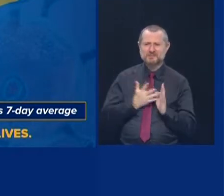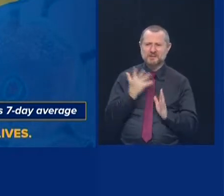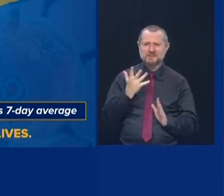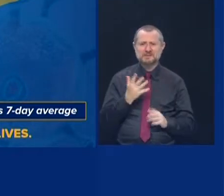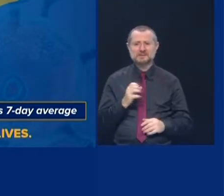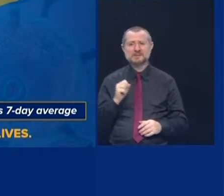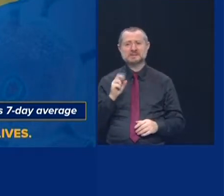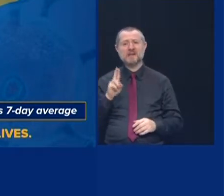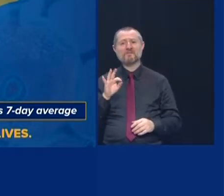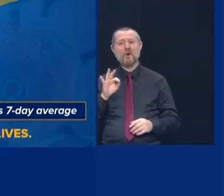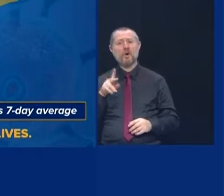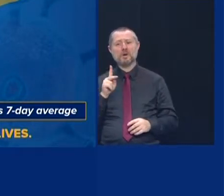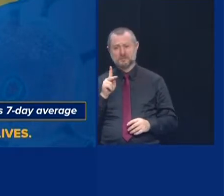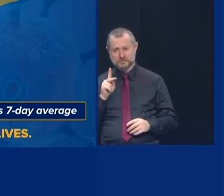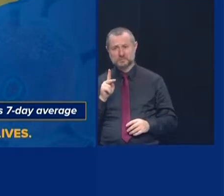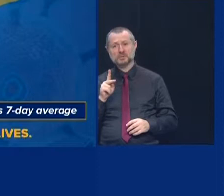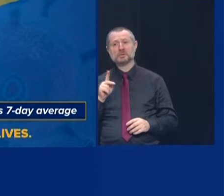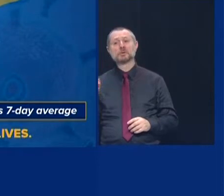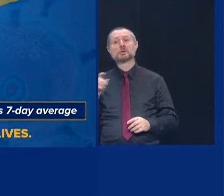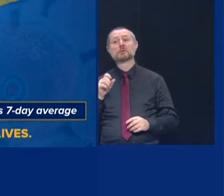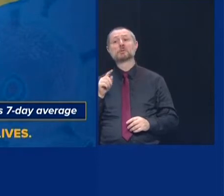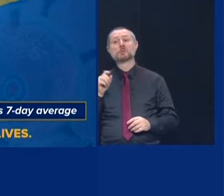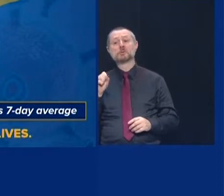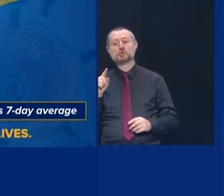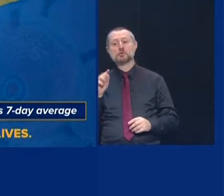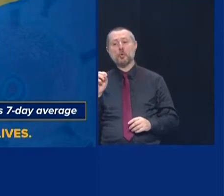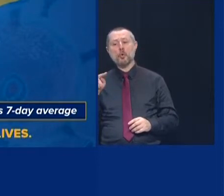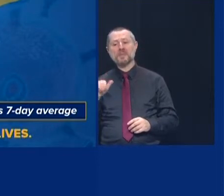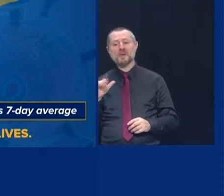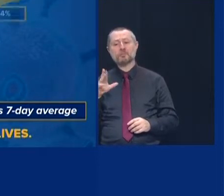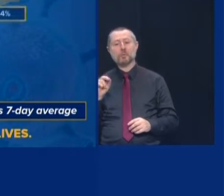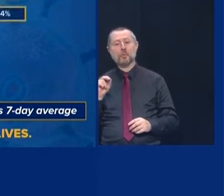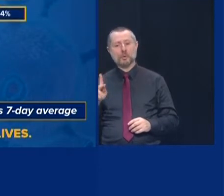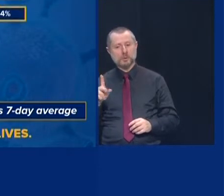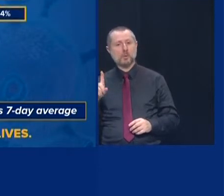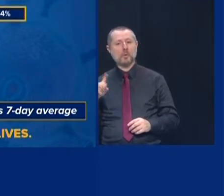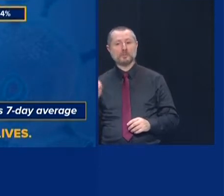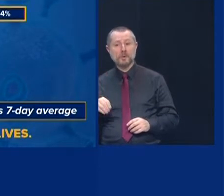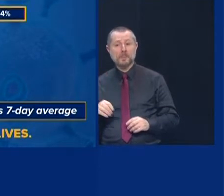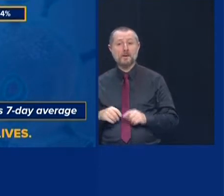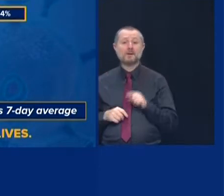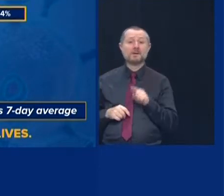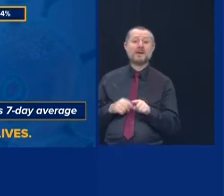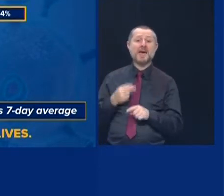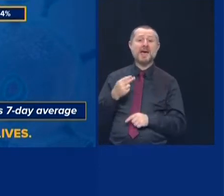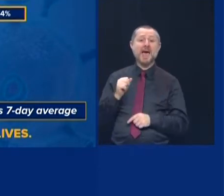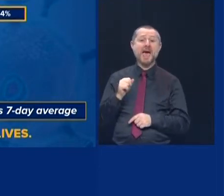FREEPORT. RATE.